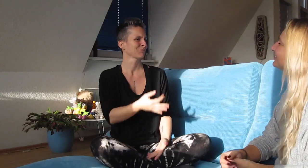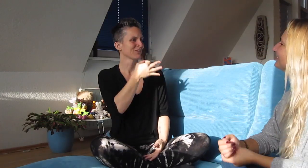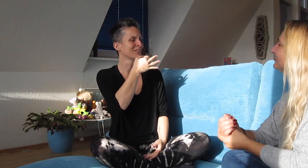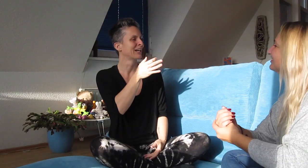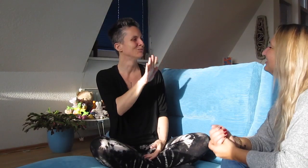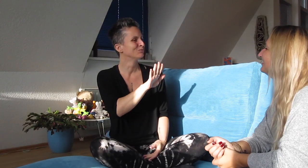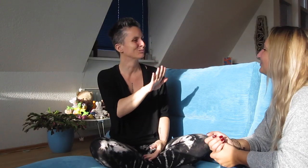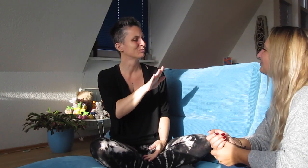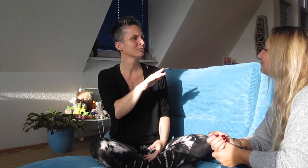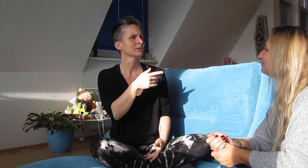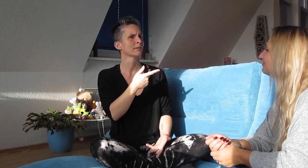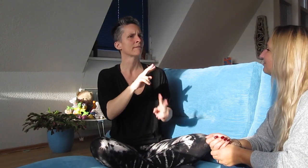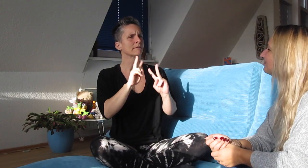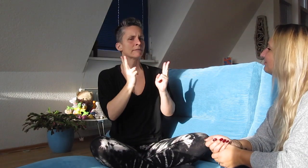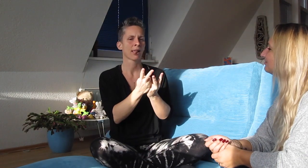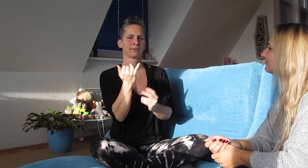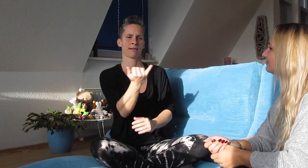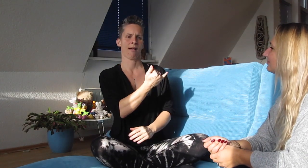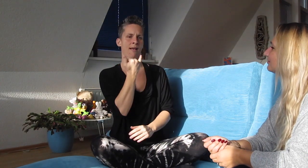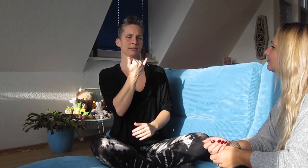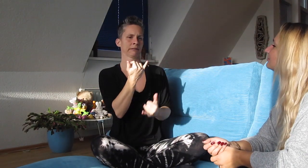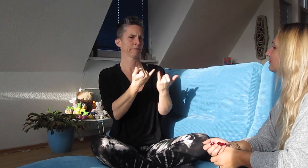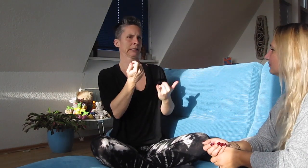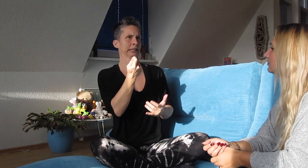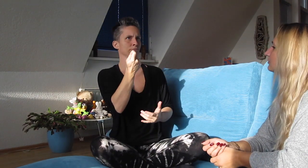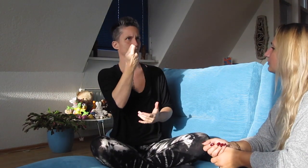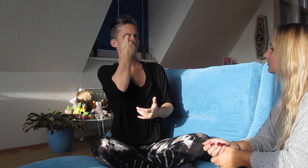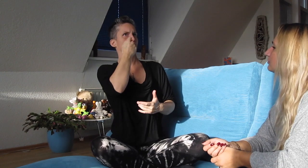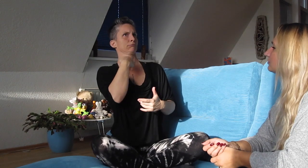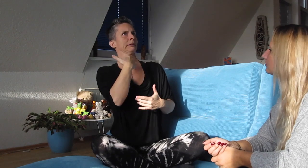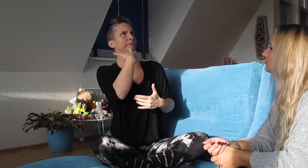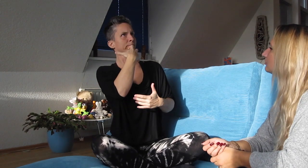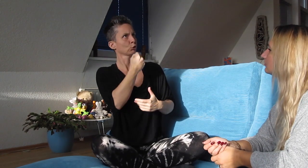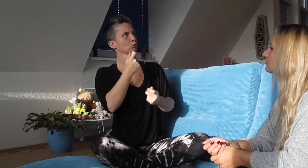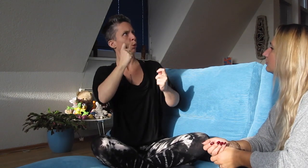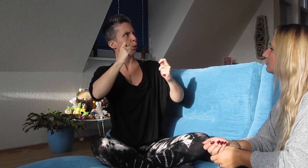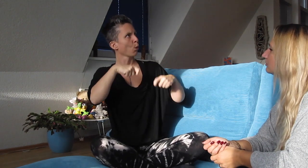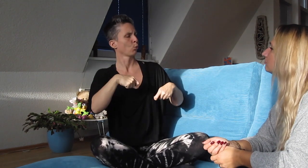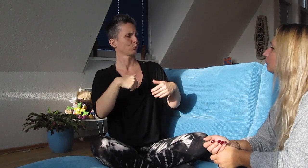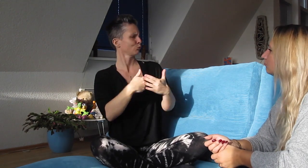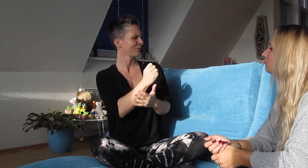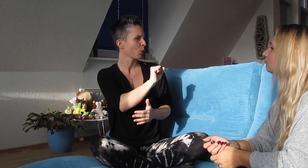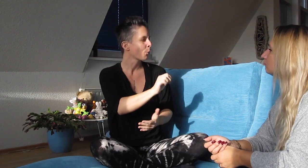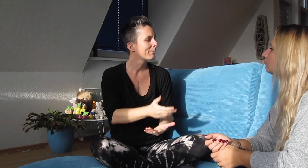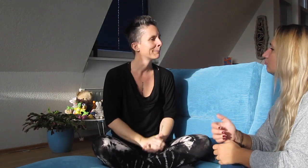How did you get the idea to go on a trip around the world? And why?